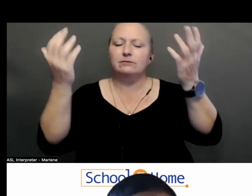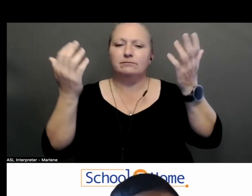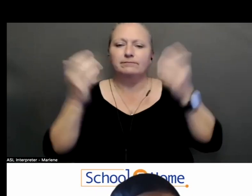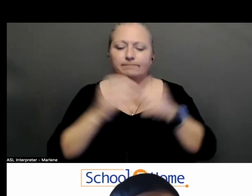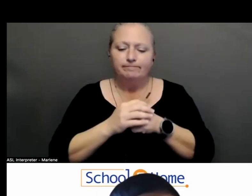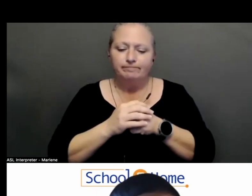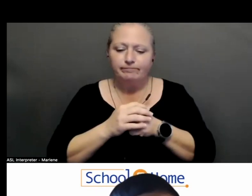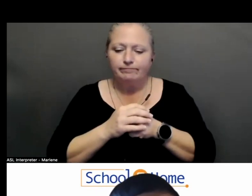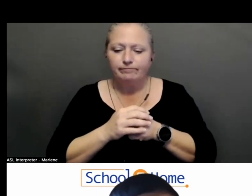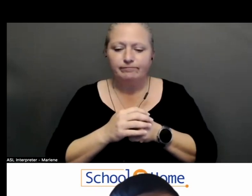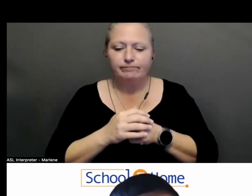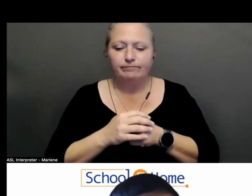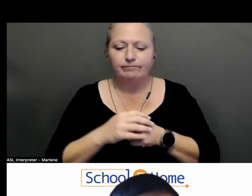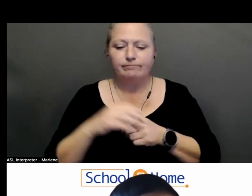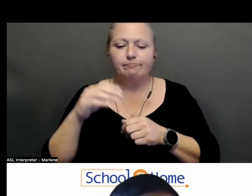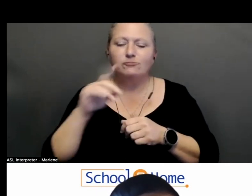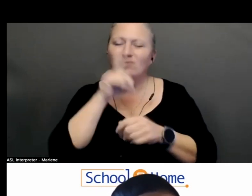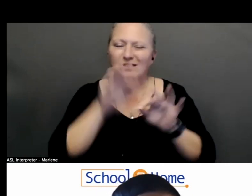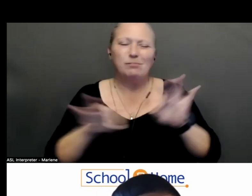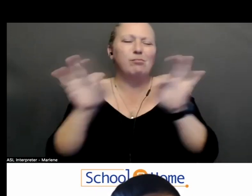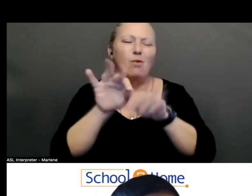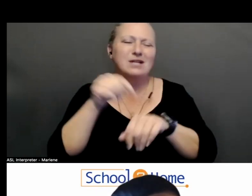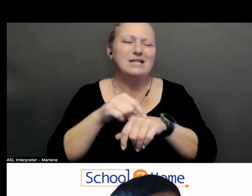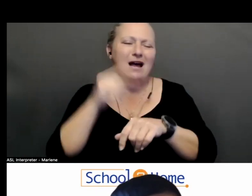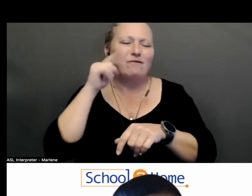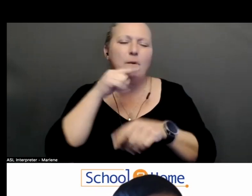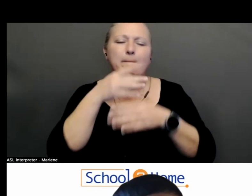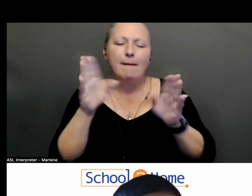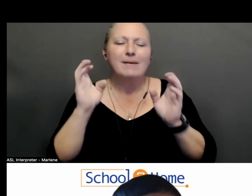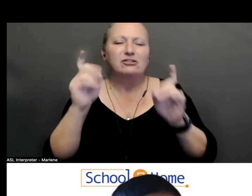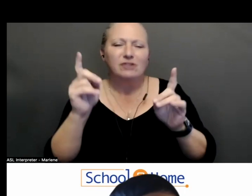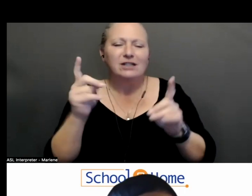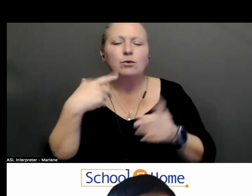you know it's a really critical time for for public education and and we want to make sure that